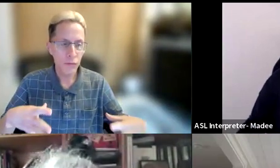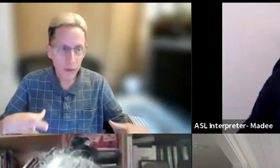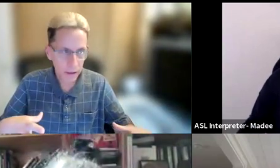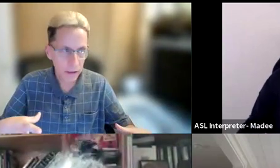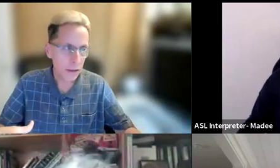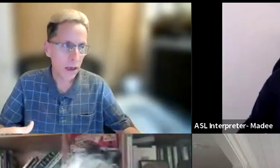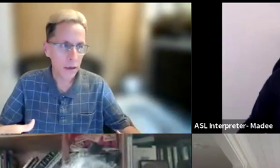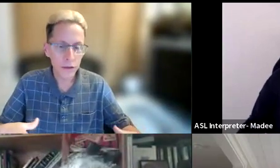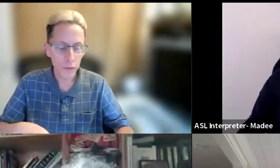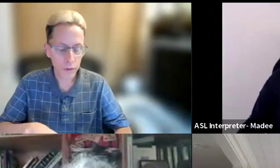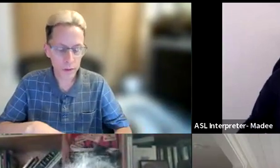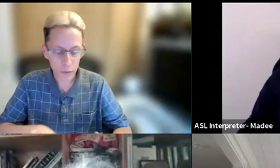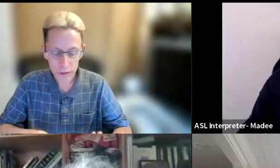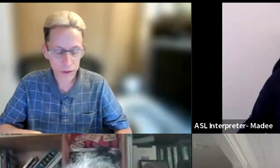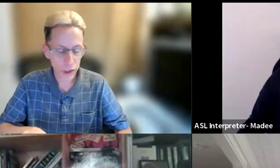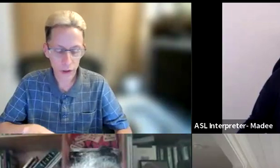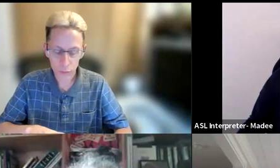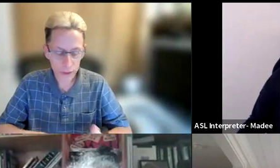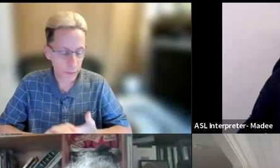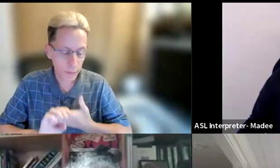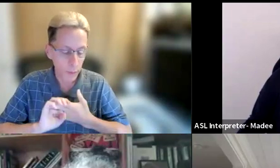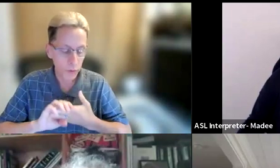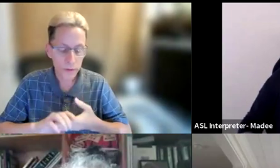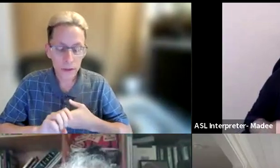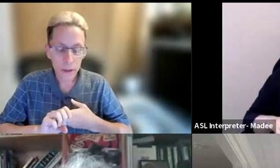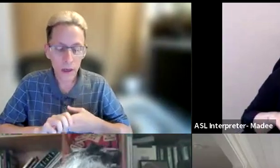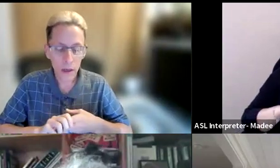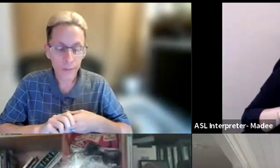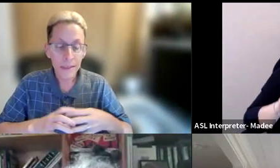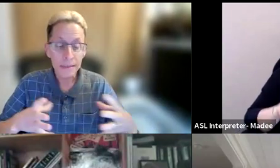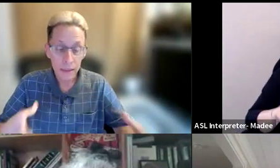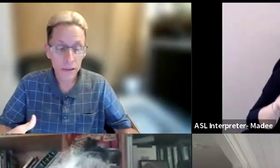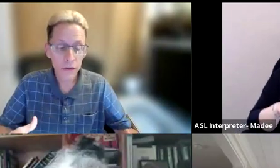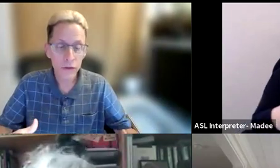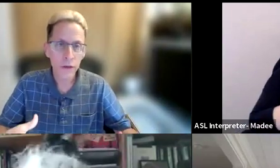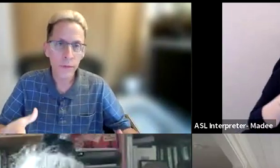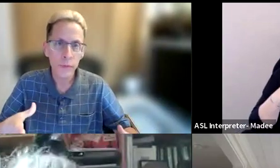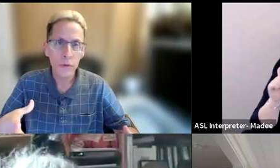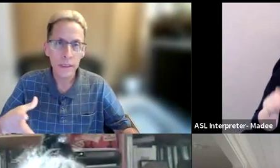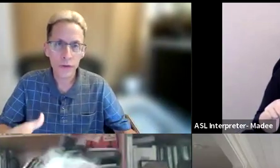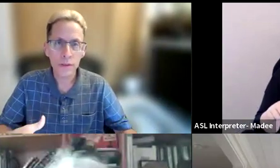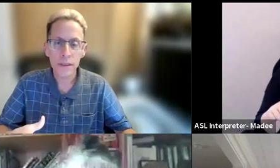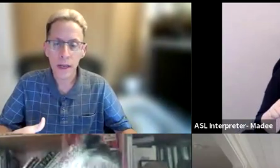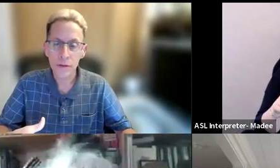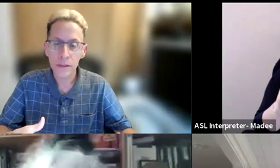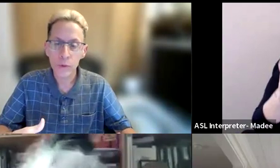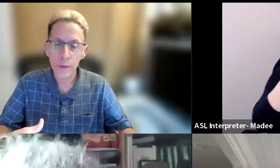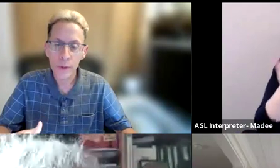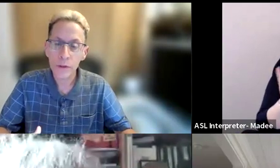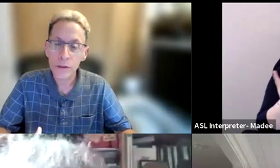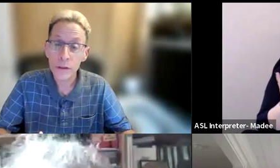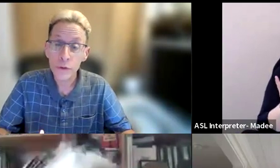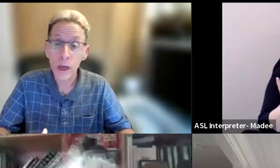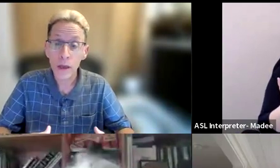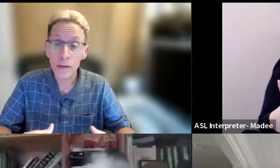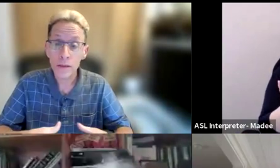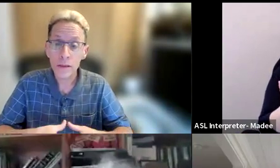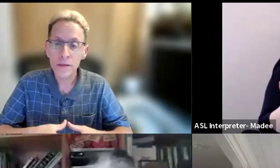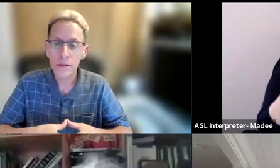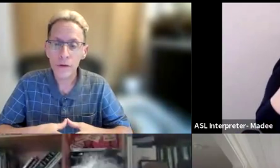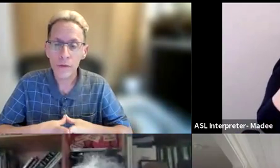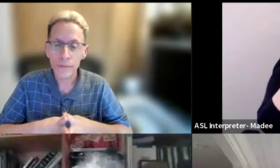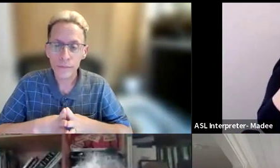Don Dew: created yet. So we we need a chair. We need members. Sounds like there's enough people interested in housing. We might be able to do that. So